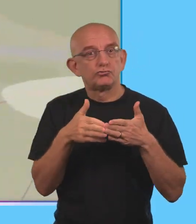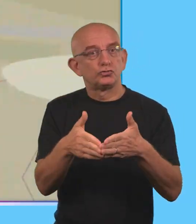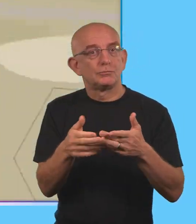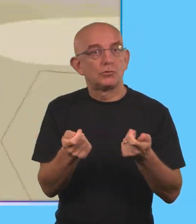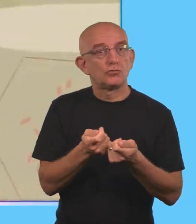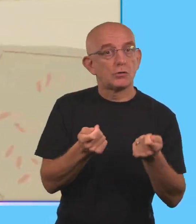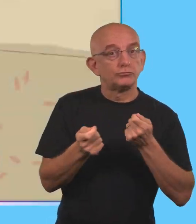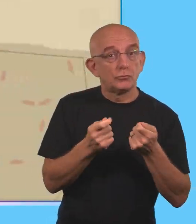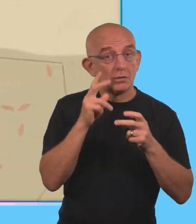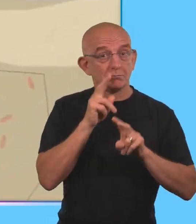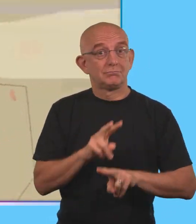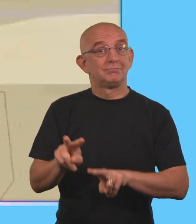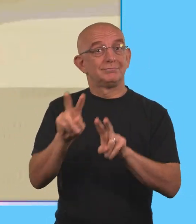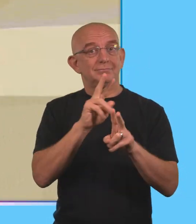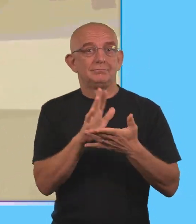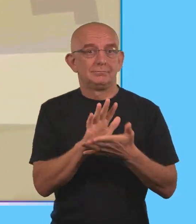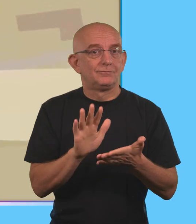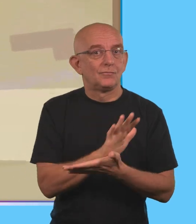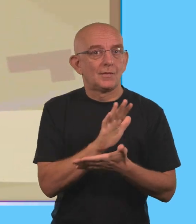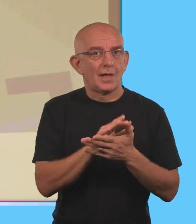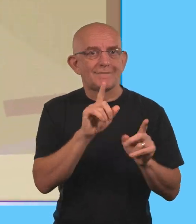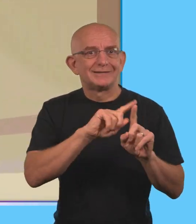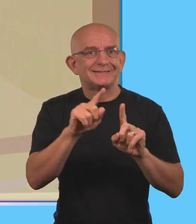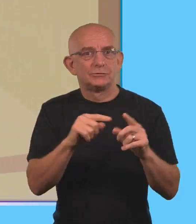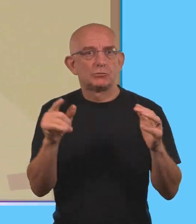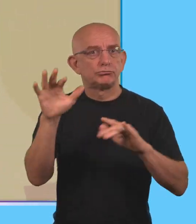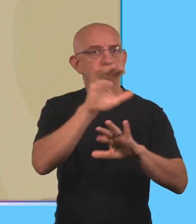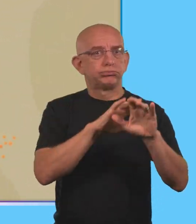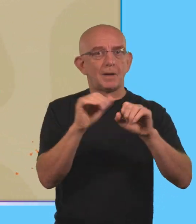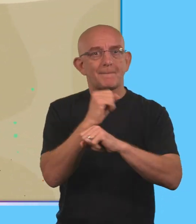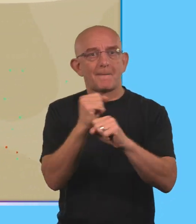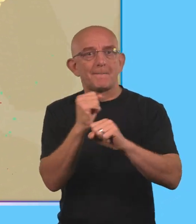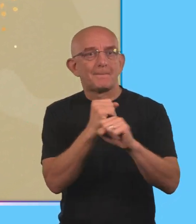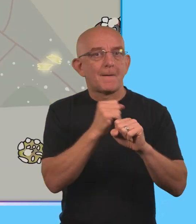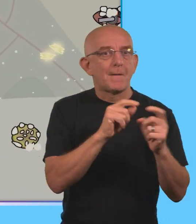Visually, it's of course fun when there's lots of particles and explosions and so on,